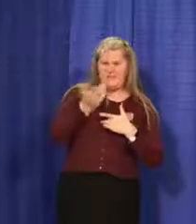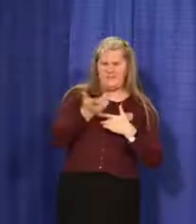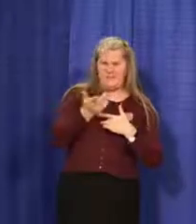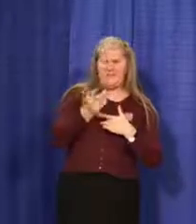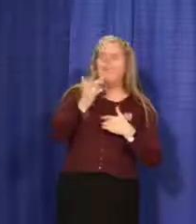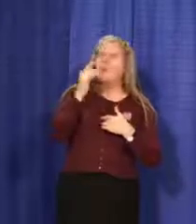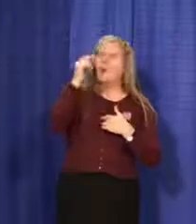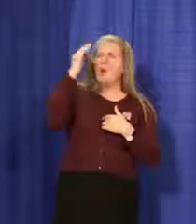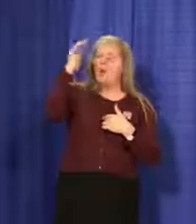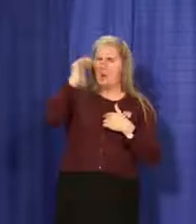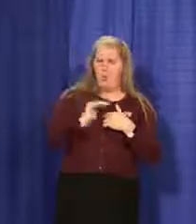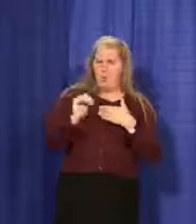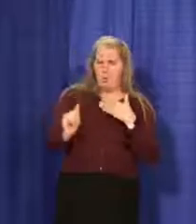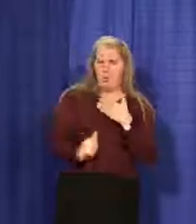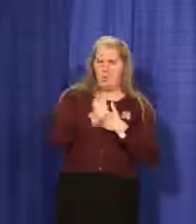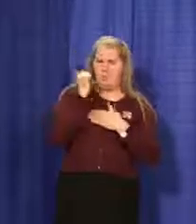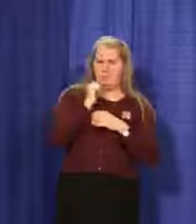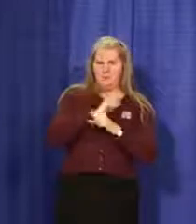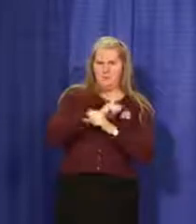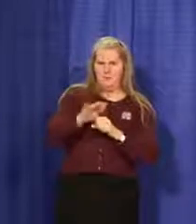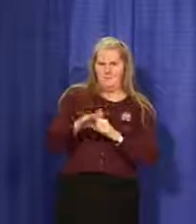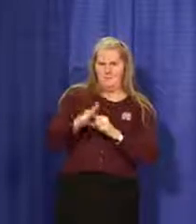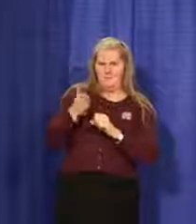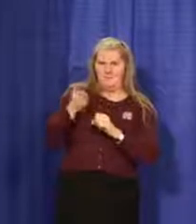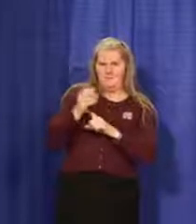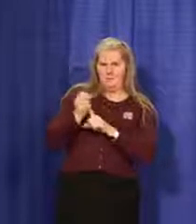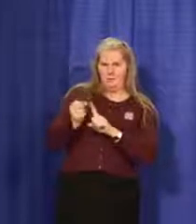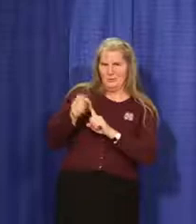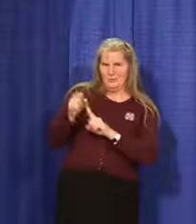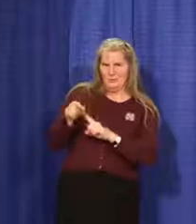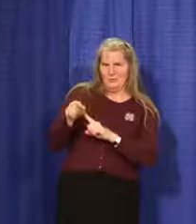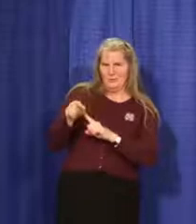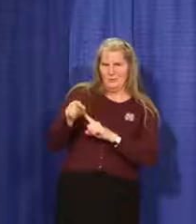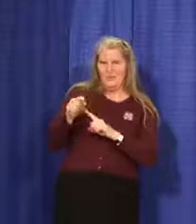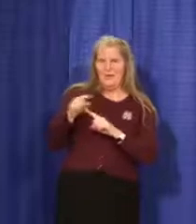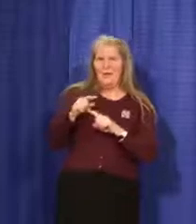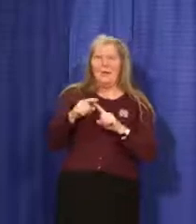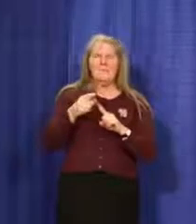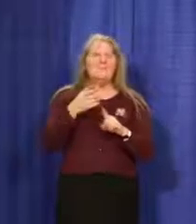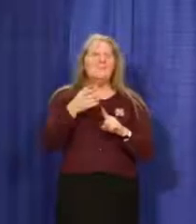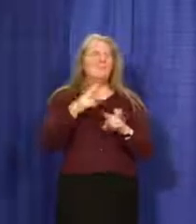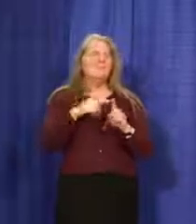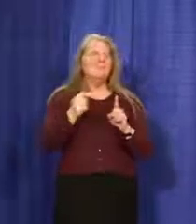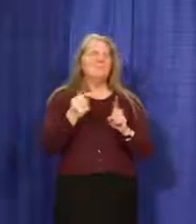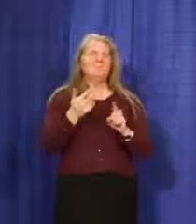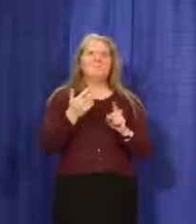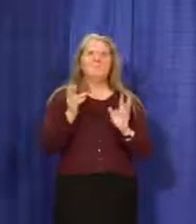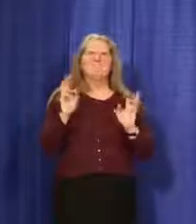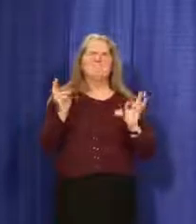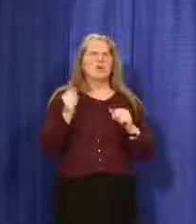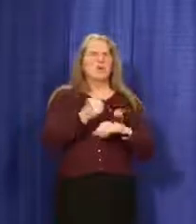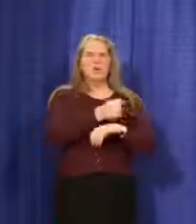We know that people in our current context are low risk for COVID. But it does like our early